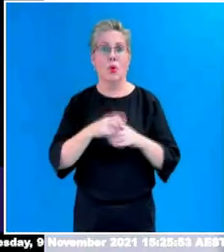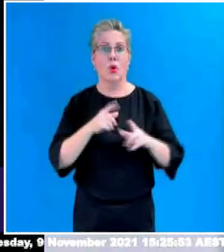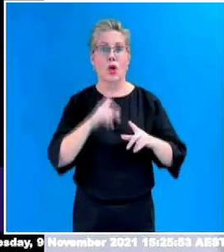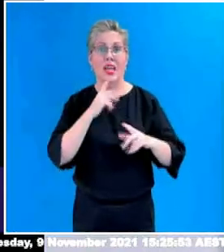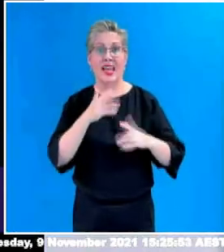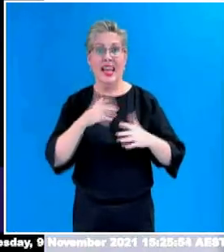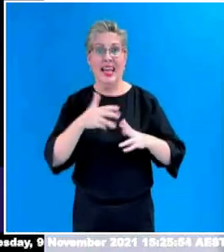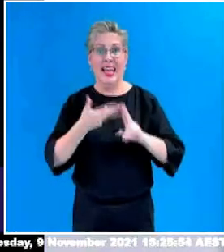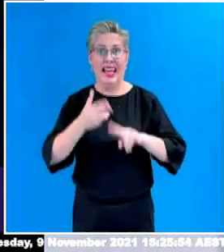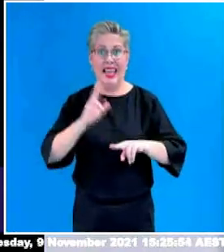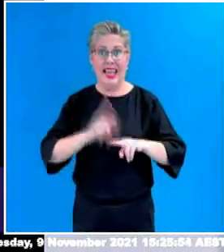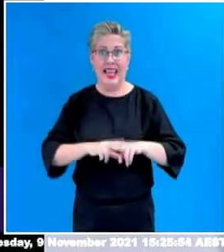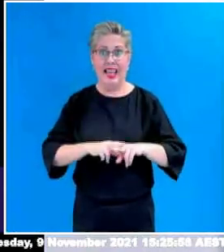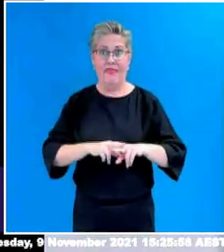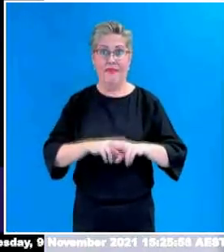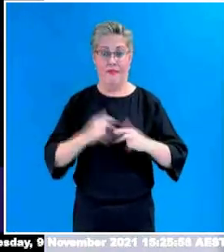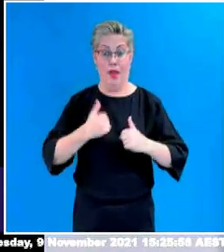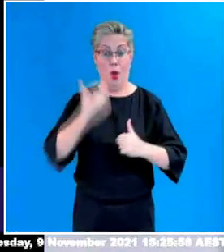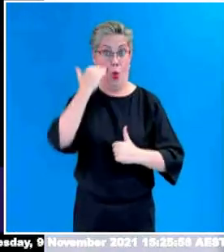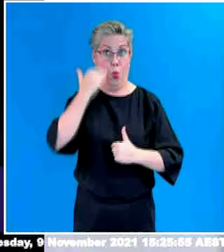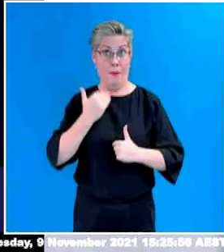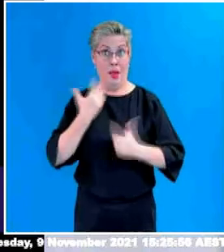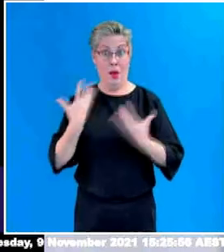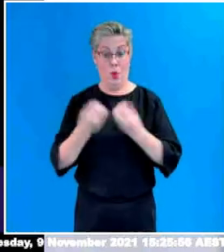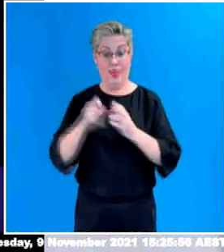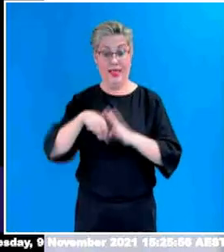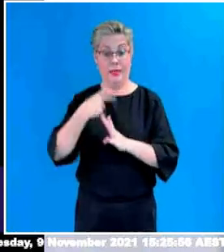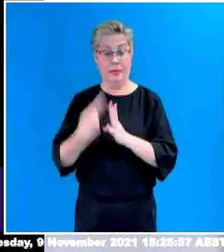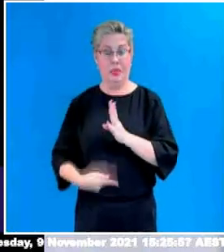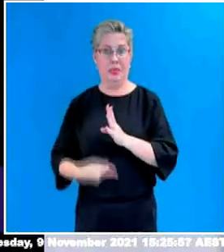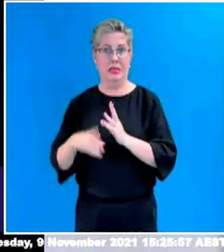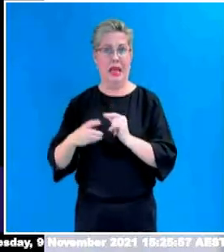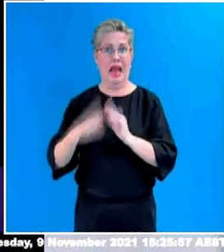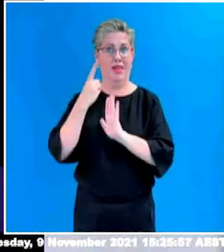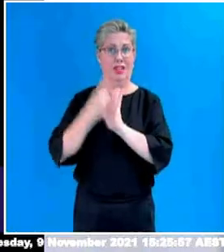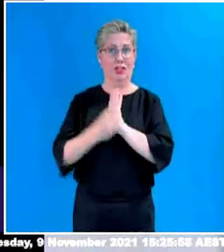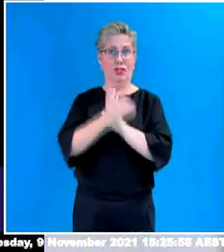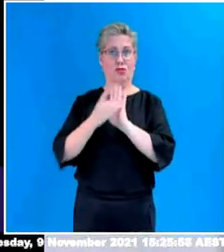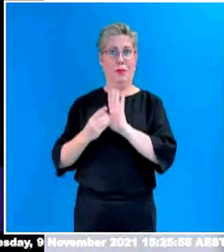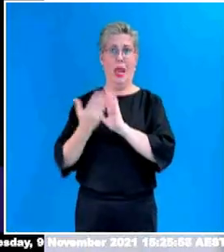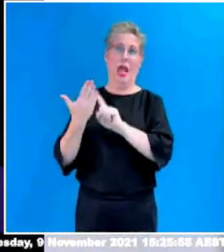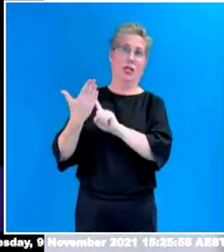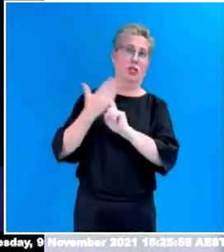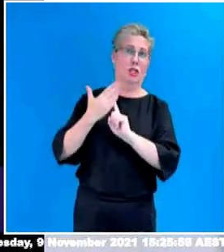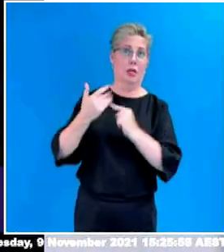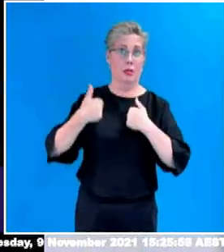Disability Discrimination Act complaint, but those Acts don't speak to each